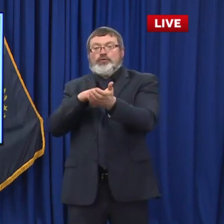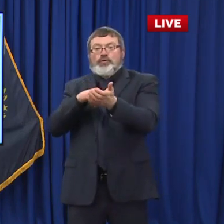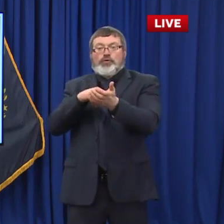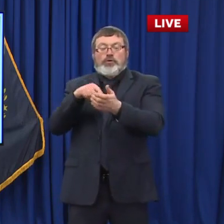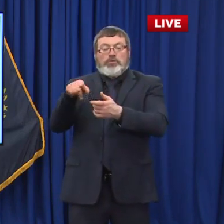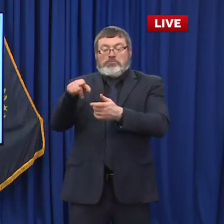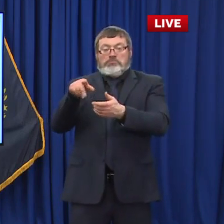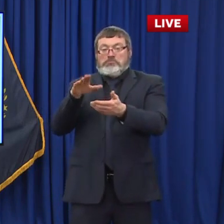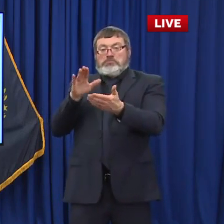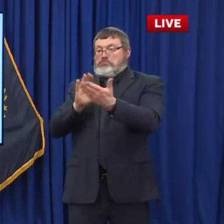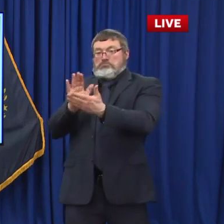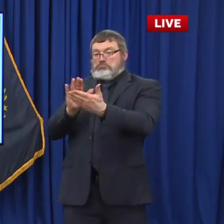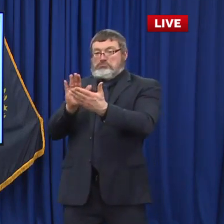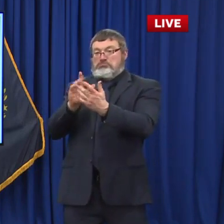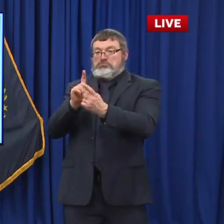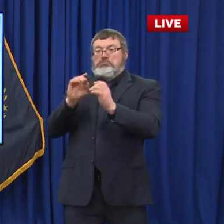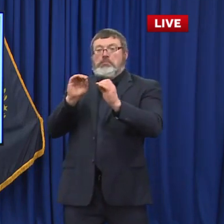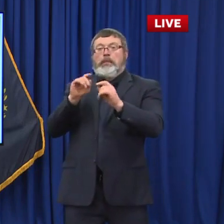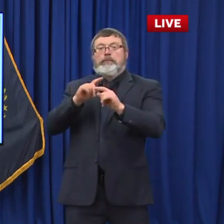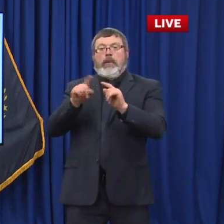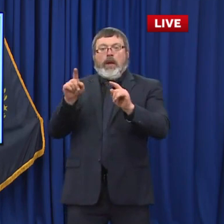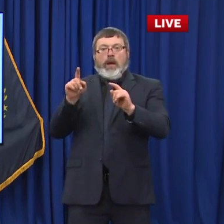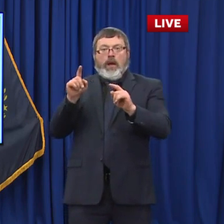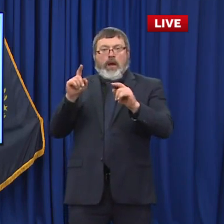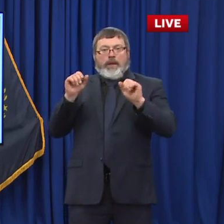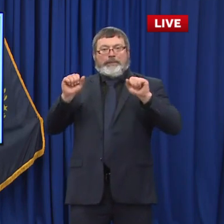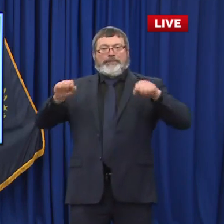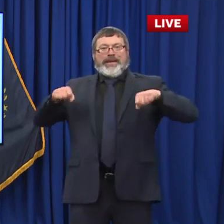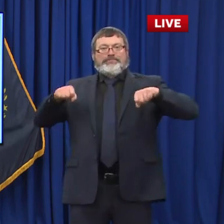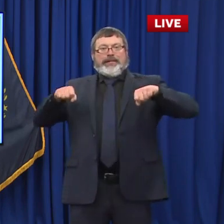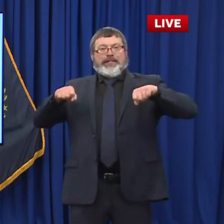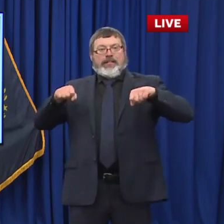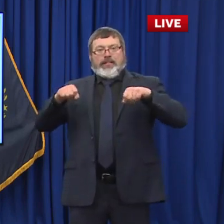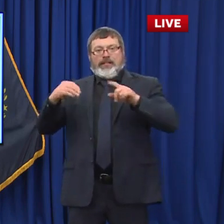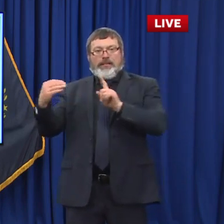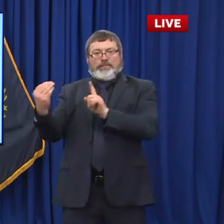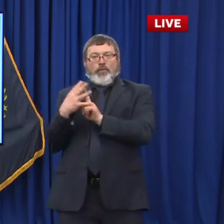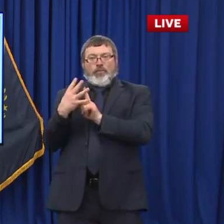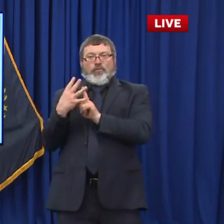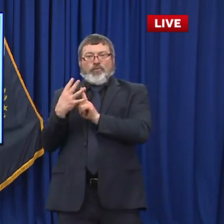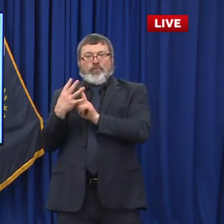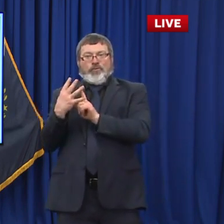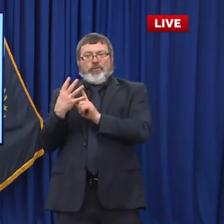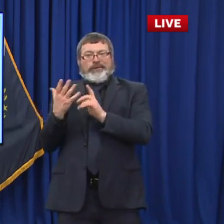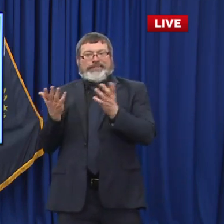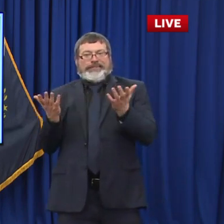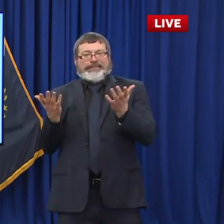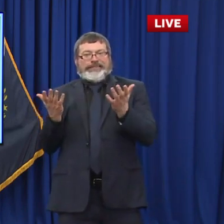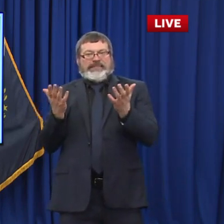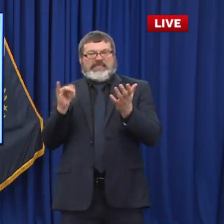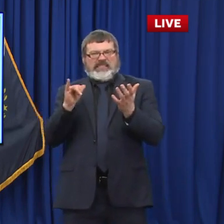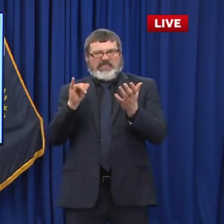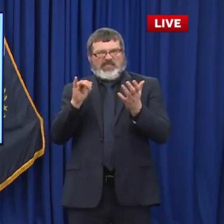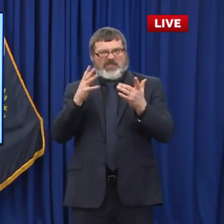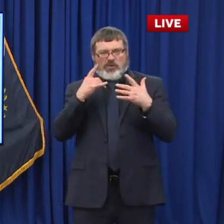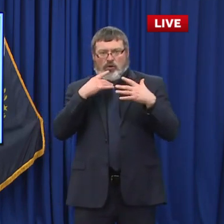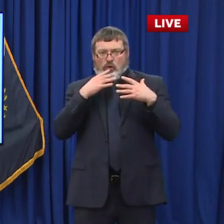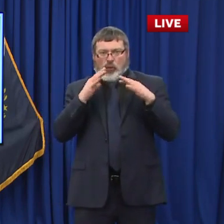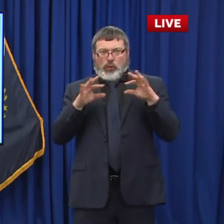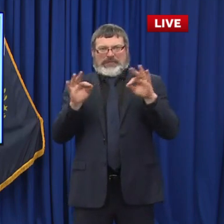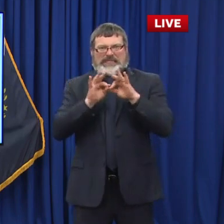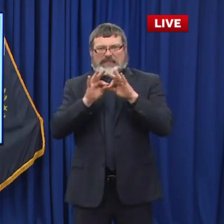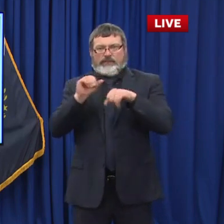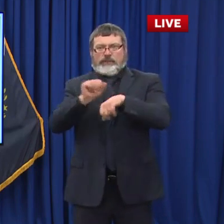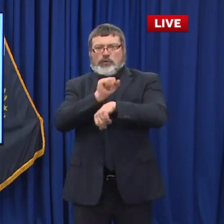EVENTUALLY WE WILL GET TO OTHER PEOPLE IN HEALTH CARE SETTINGS THAT MIGHT NOT HAVE DIRECT PATIENT CARE BUT PERFORM CRITICAL FUNCTIONS.